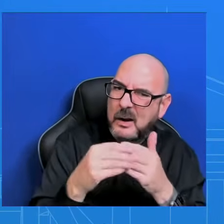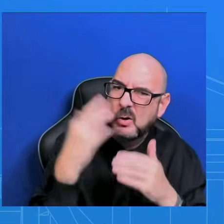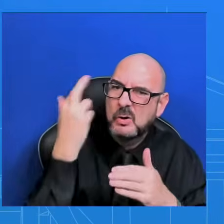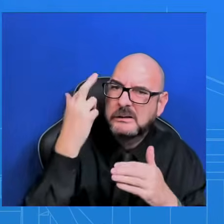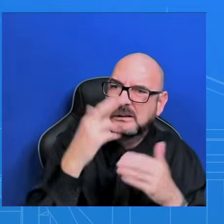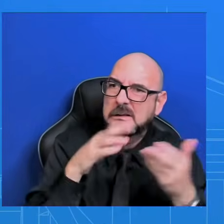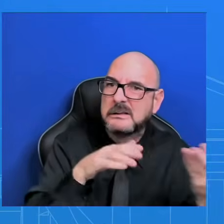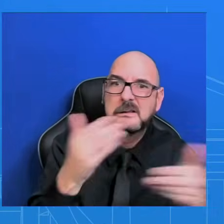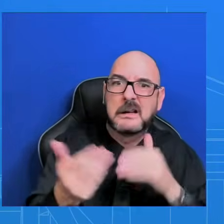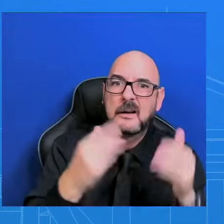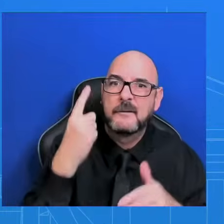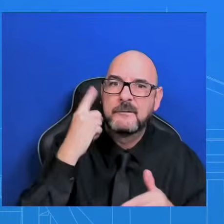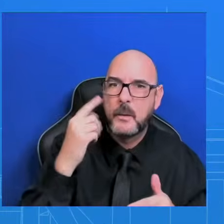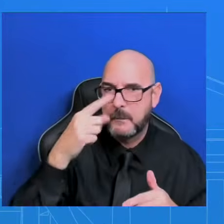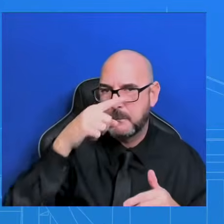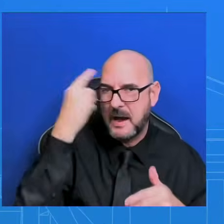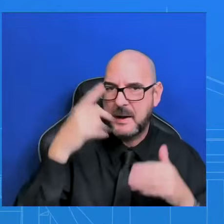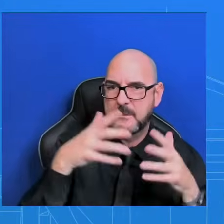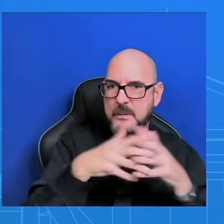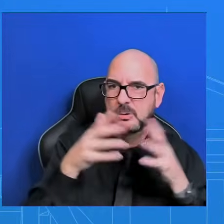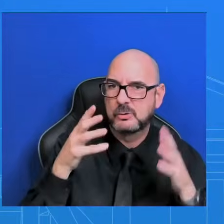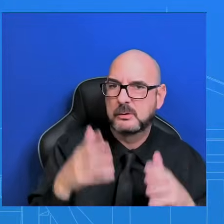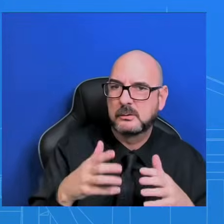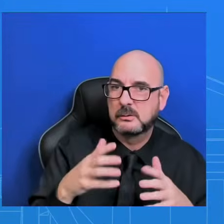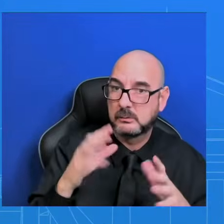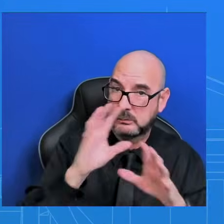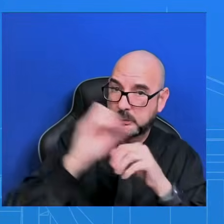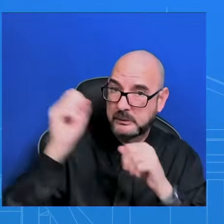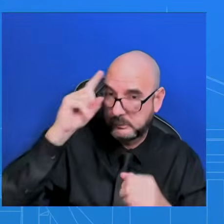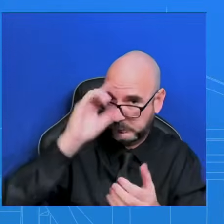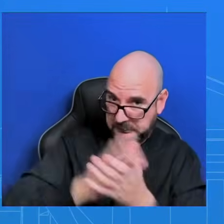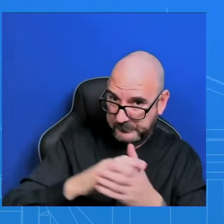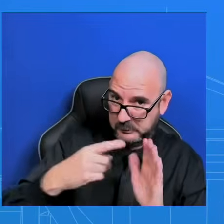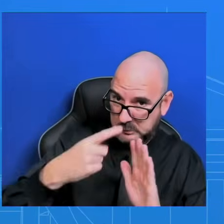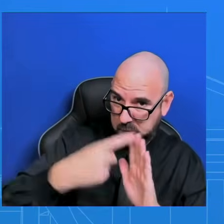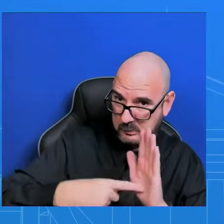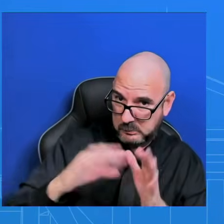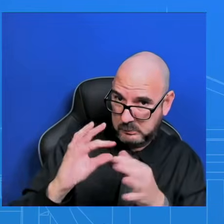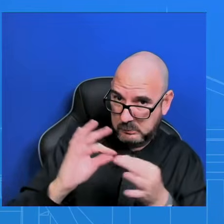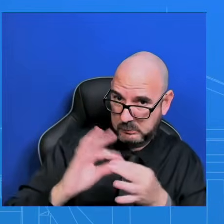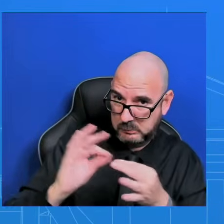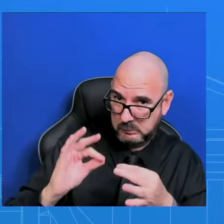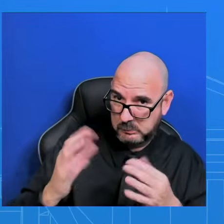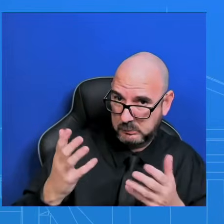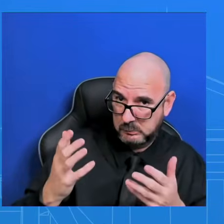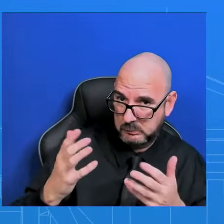that could be a benefit of banning menthol cigarettes. Ms. Jean-Pierre: I hear your -- I hear your question, M.J.